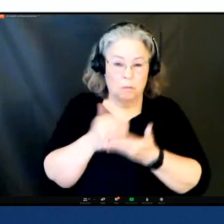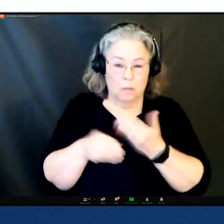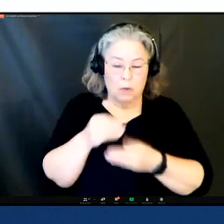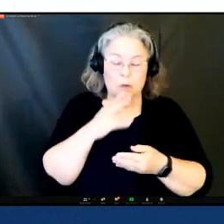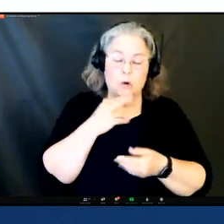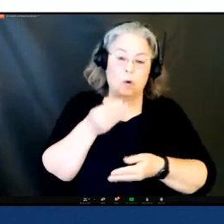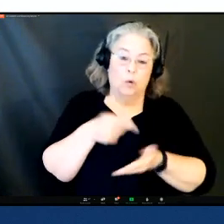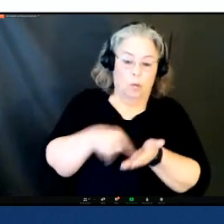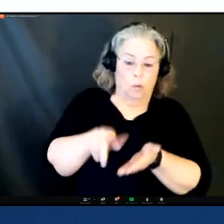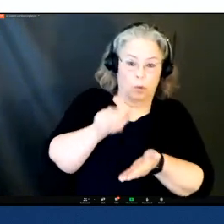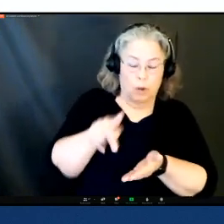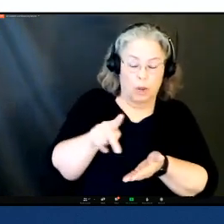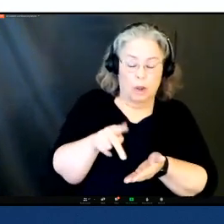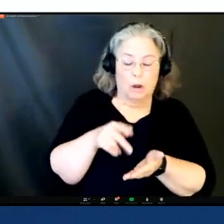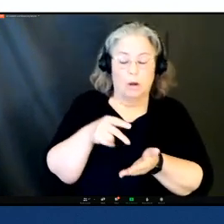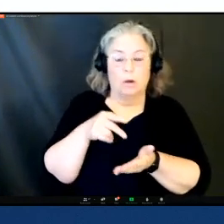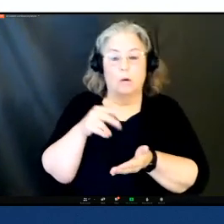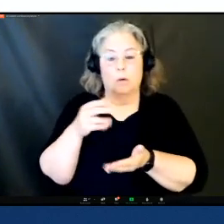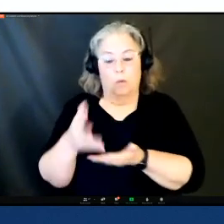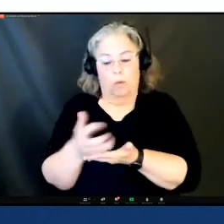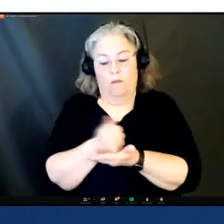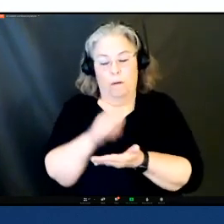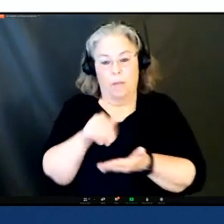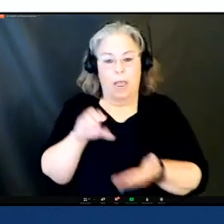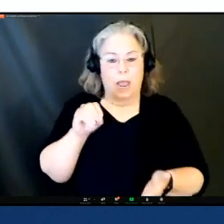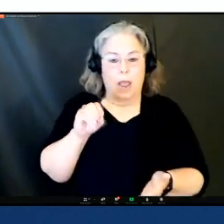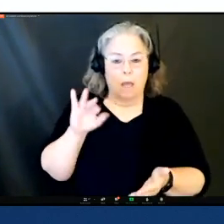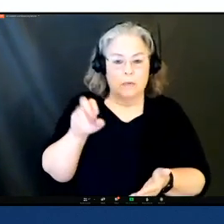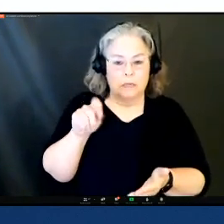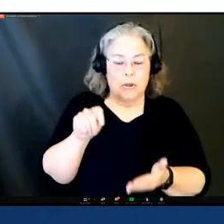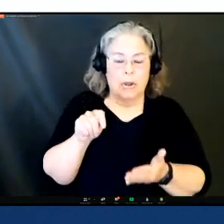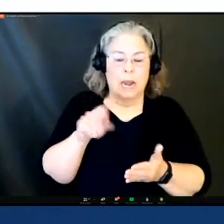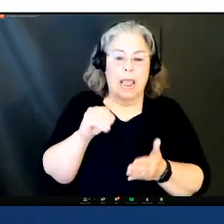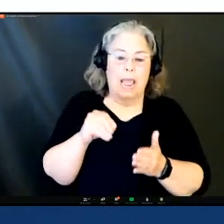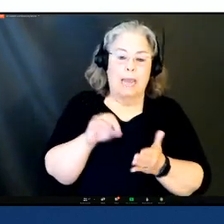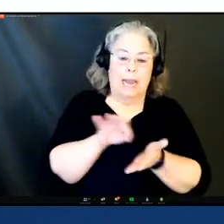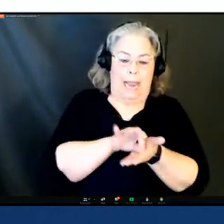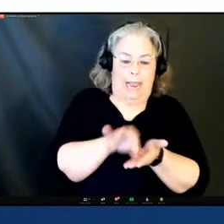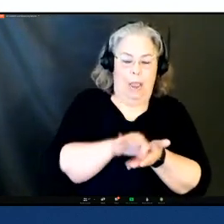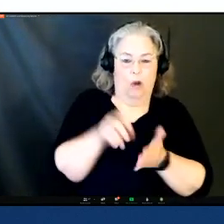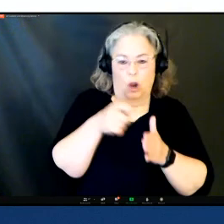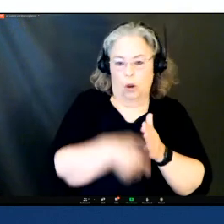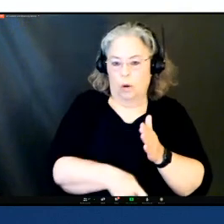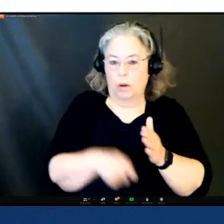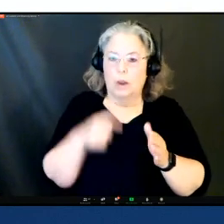revenue by object and that counting cost. And although not shown here, there is also narrative information explaining